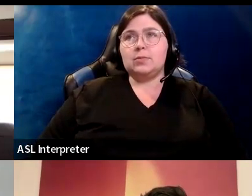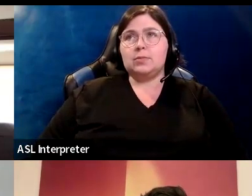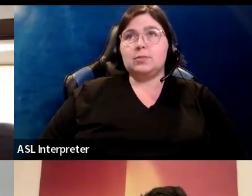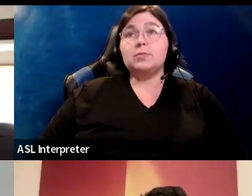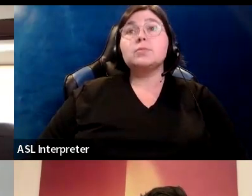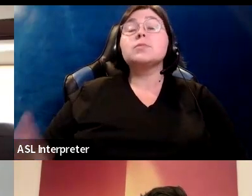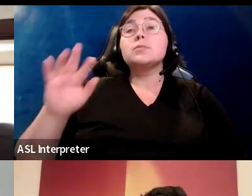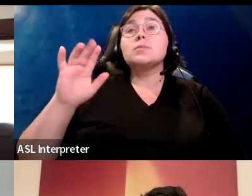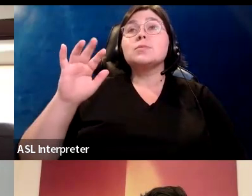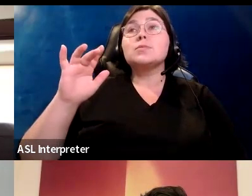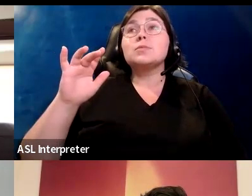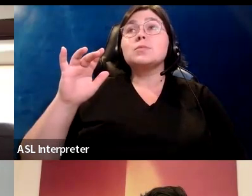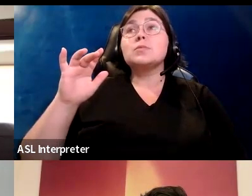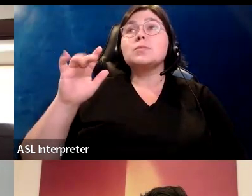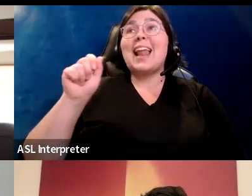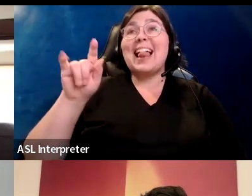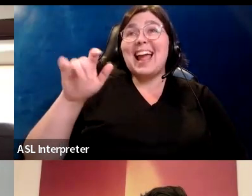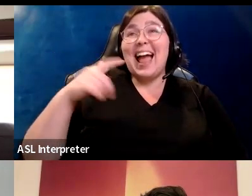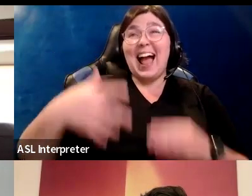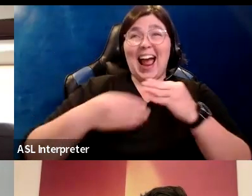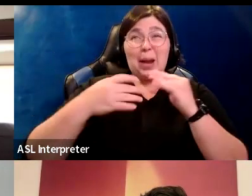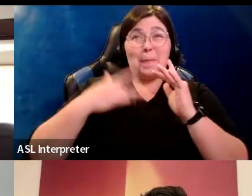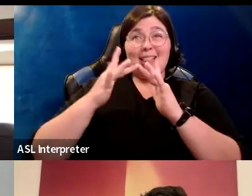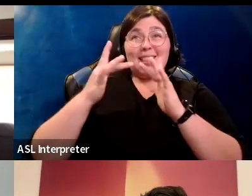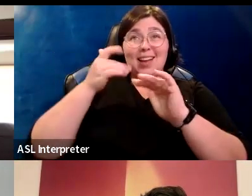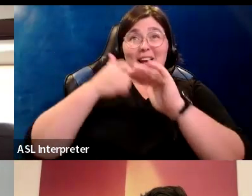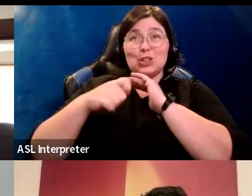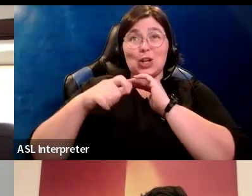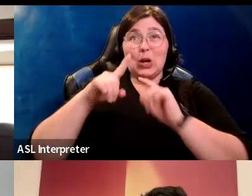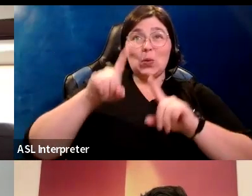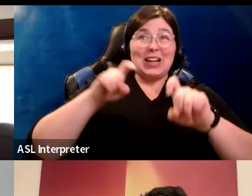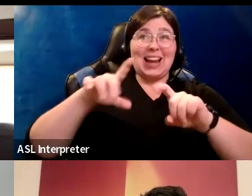I added my link under one of the Q&A questions